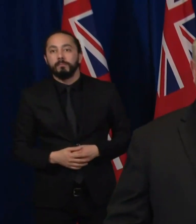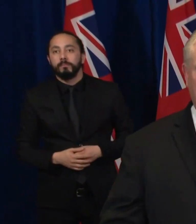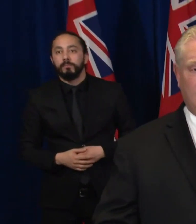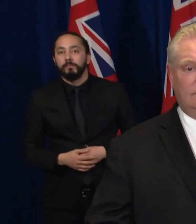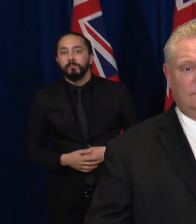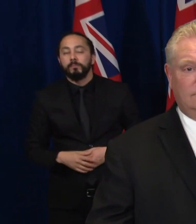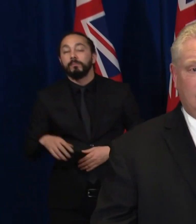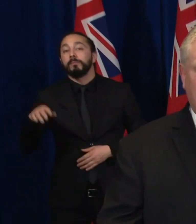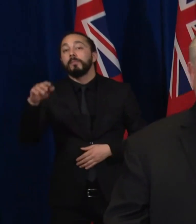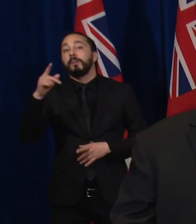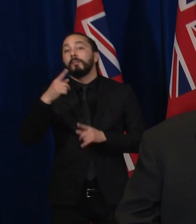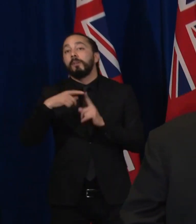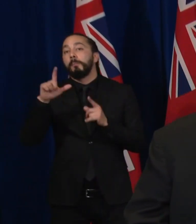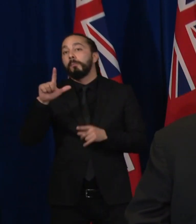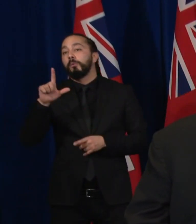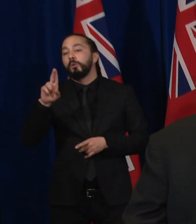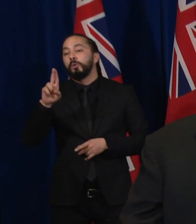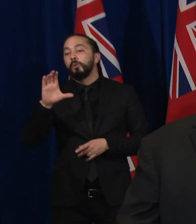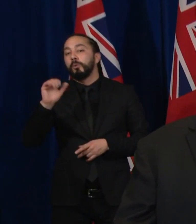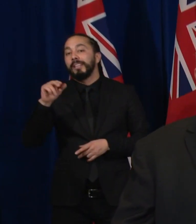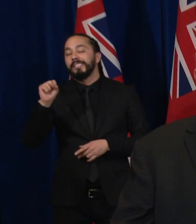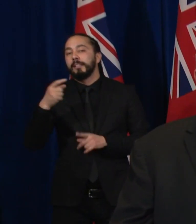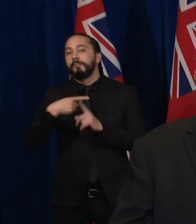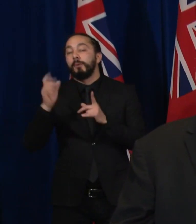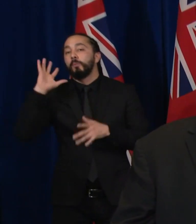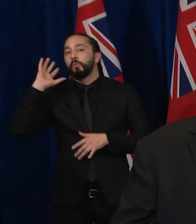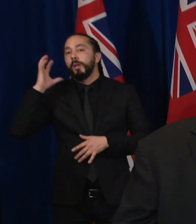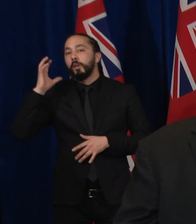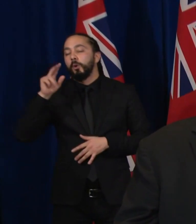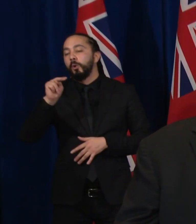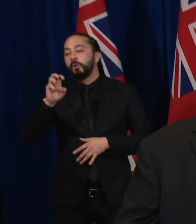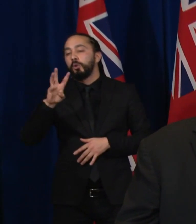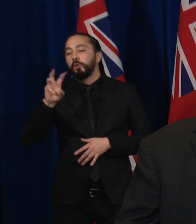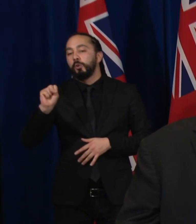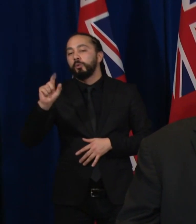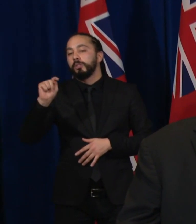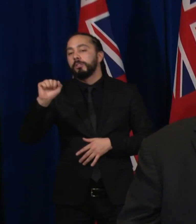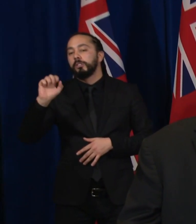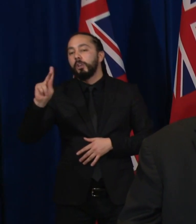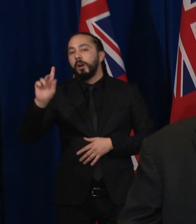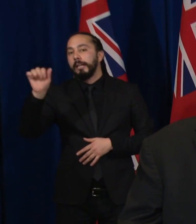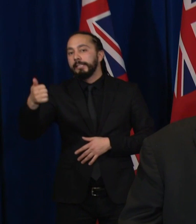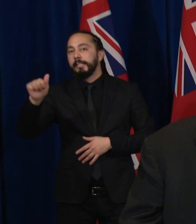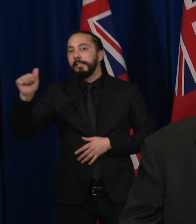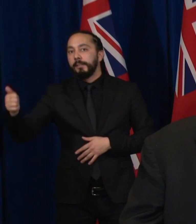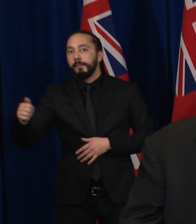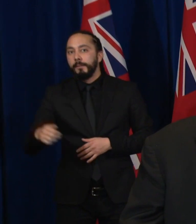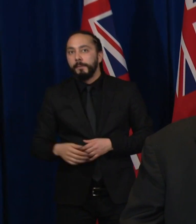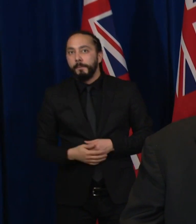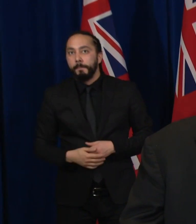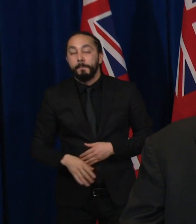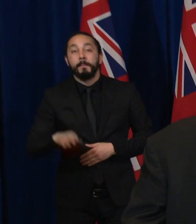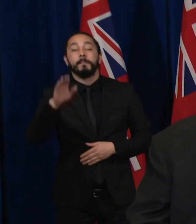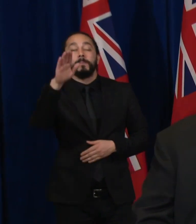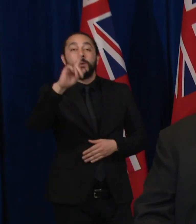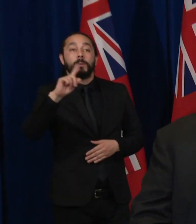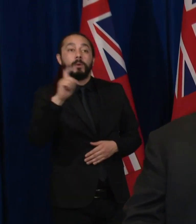supply that will serve all Ontarians. Thank you for taking our questions. For health minister